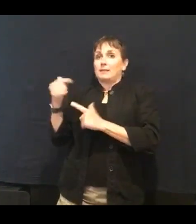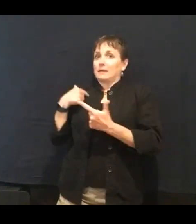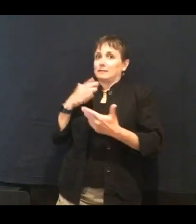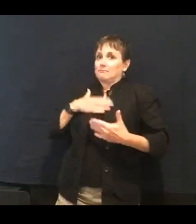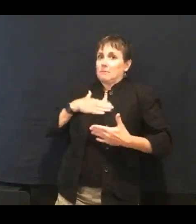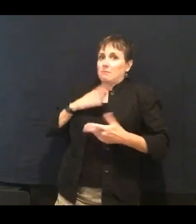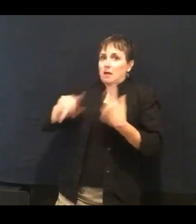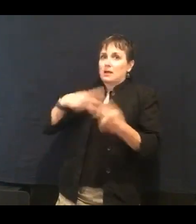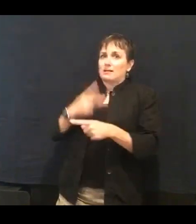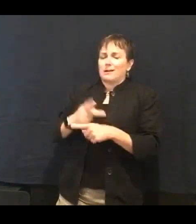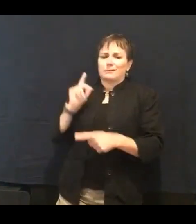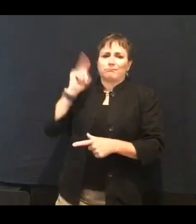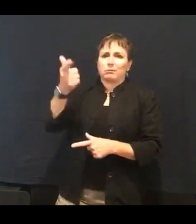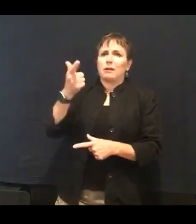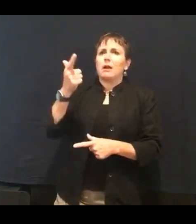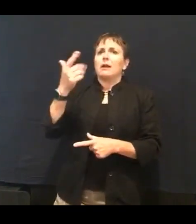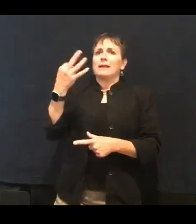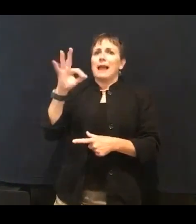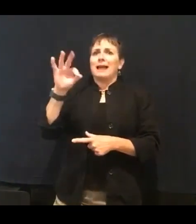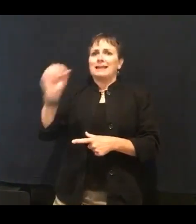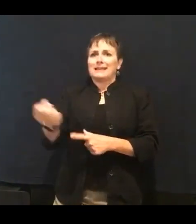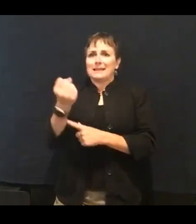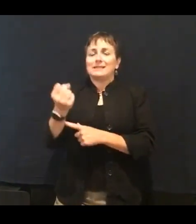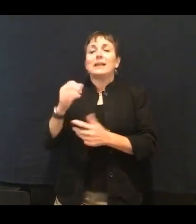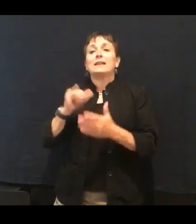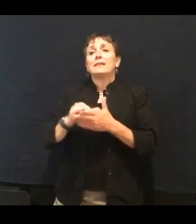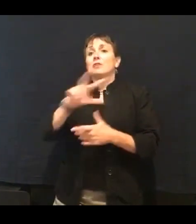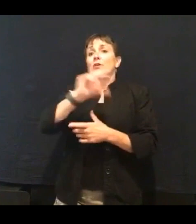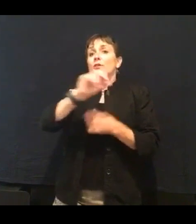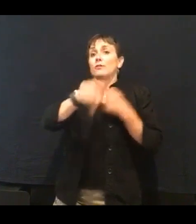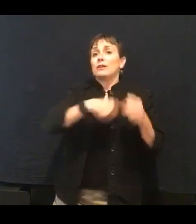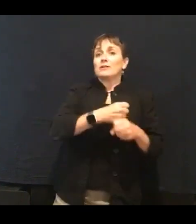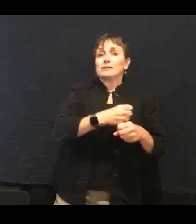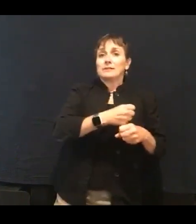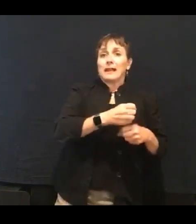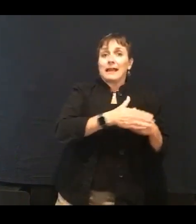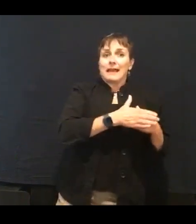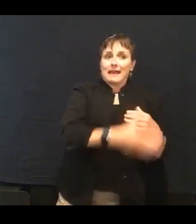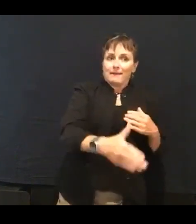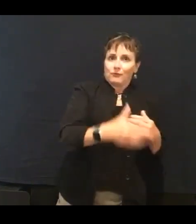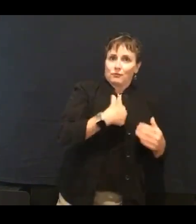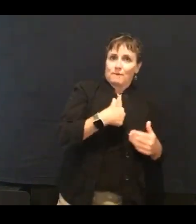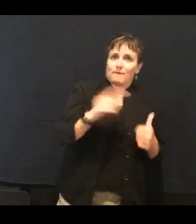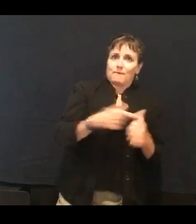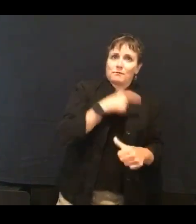almost 30 years after I first experienced hearing loss at age five.